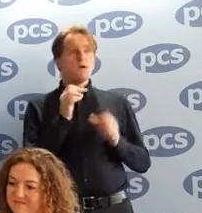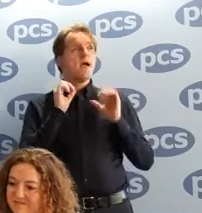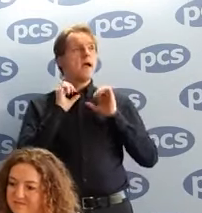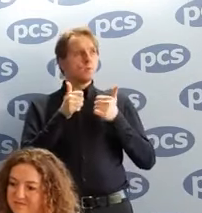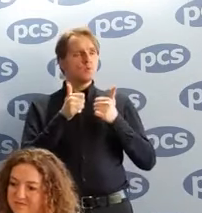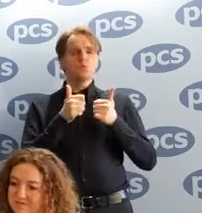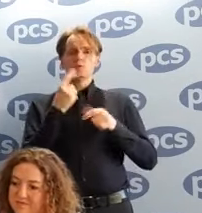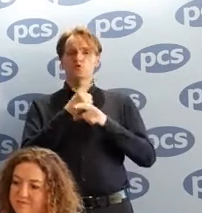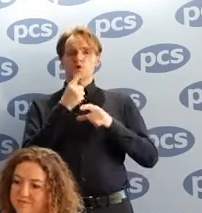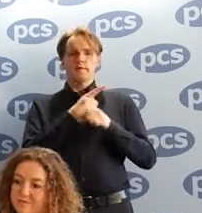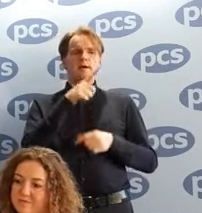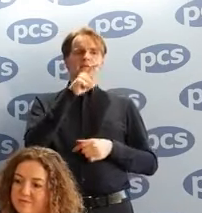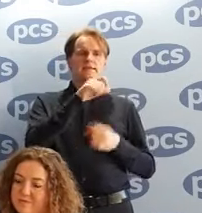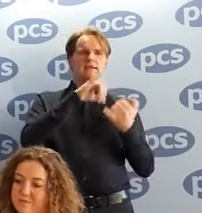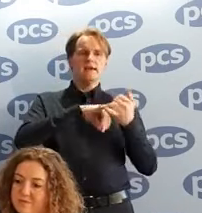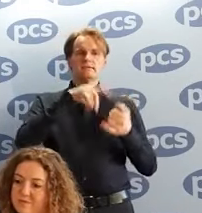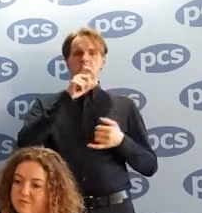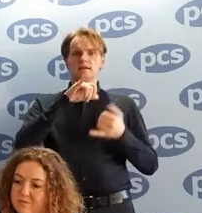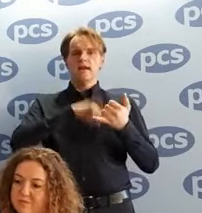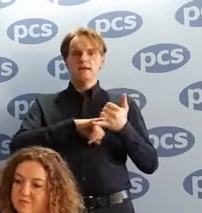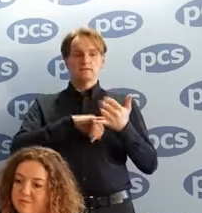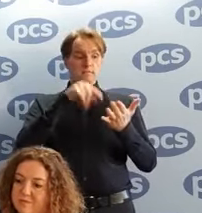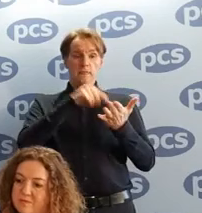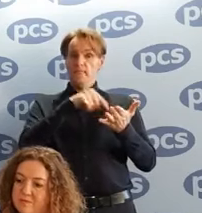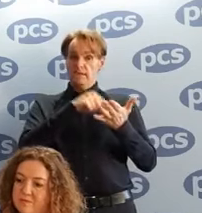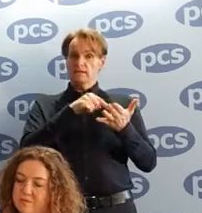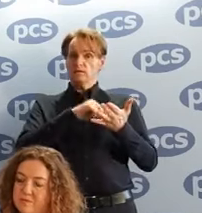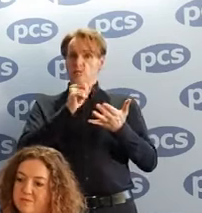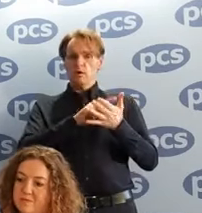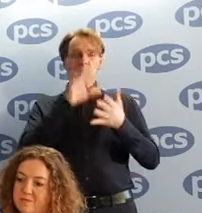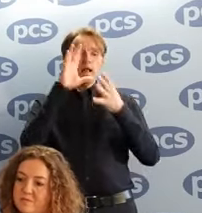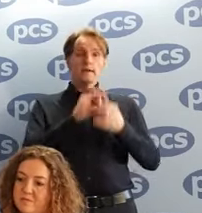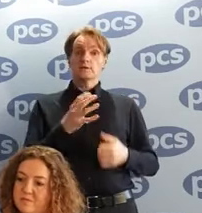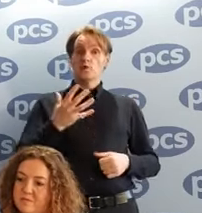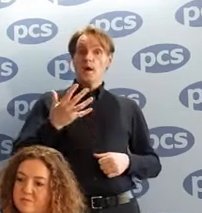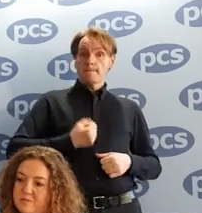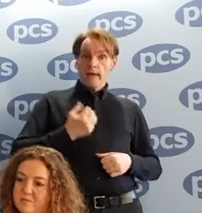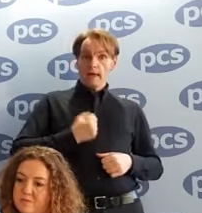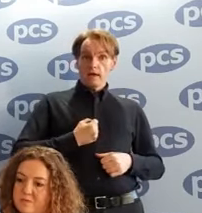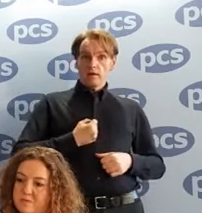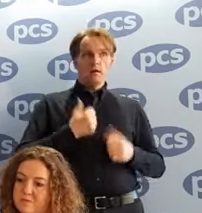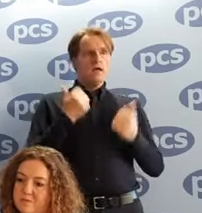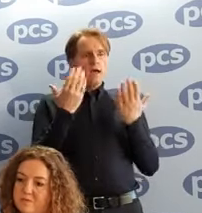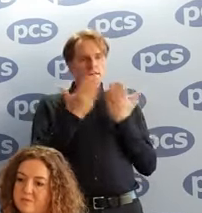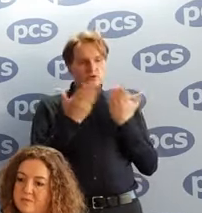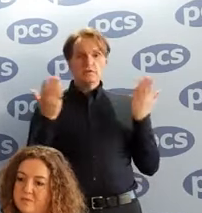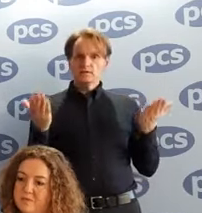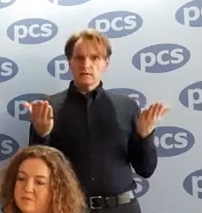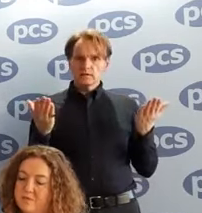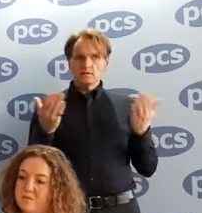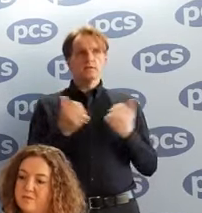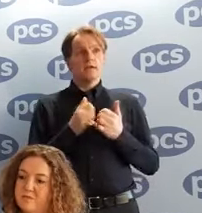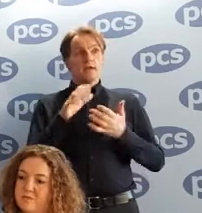come up because we're talking about pay and fighting for justice so it's a really good segue because actually what the Compensation Scheme shows is the